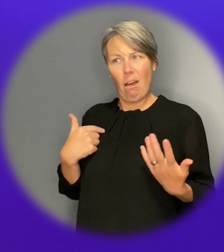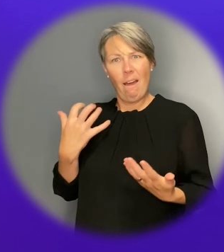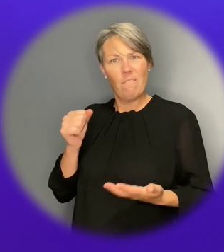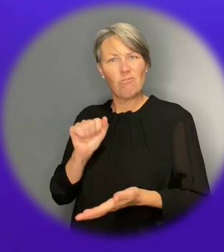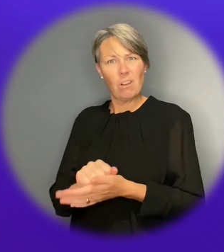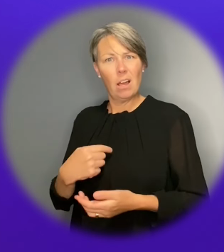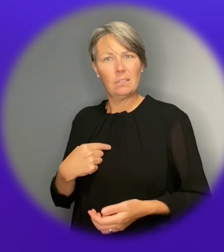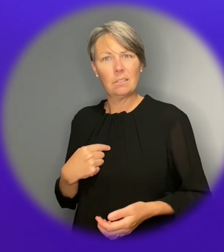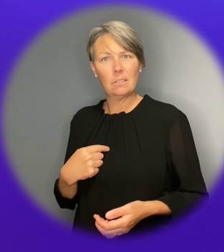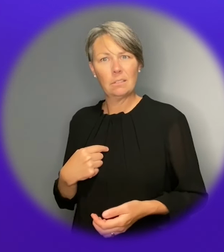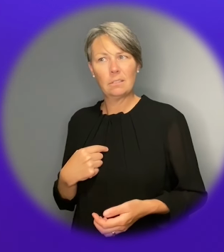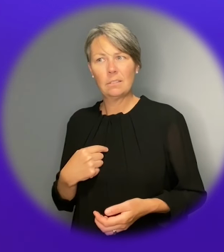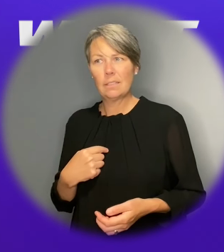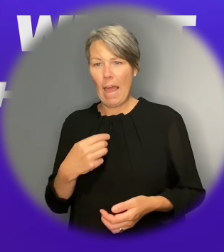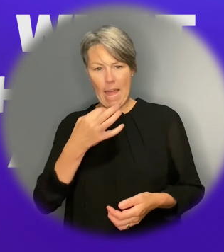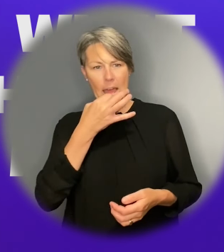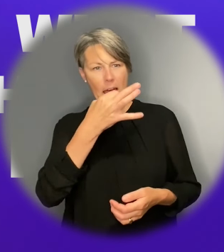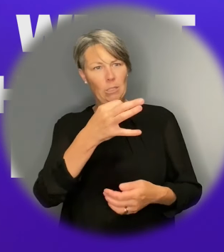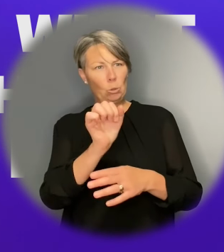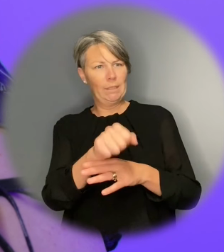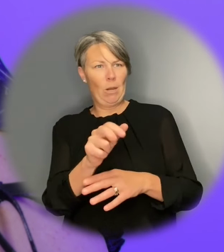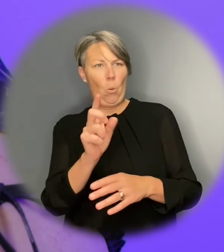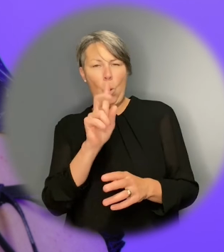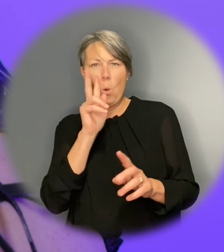does asking for consent actually look like? What should I say? It's okay to not